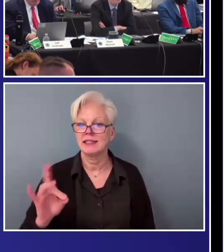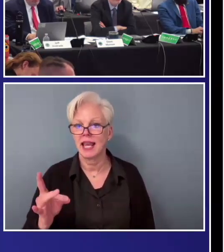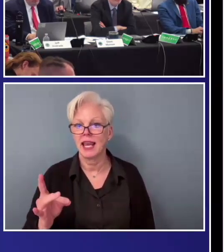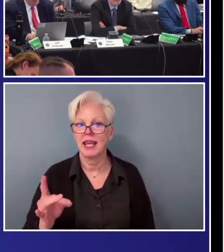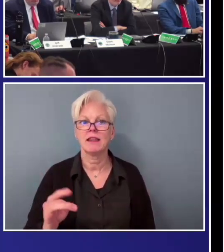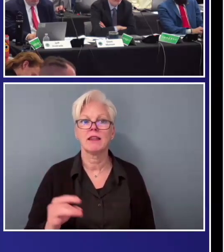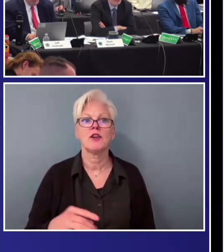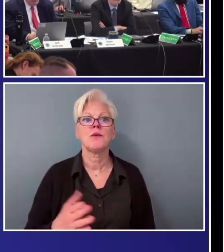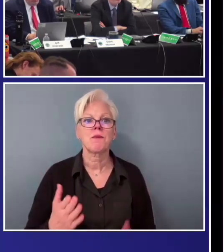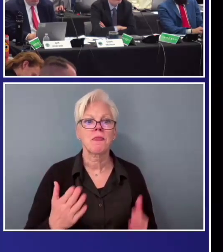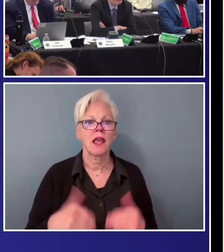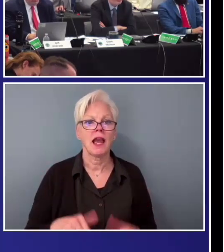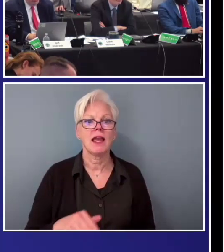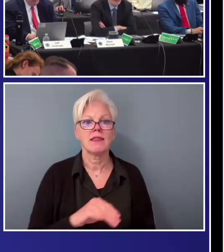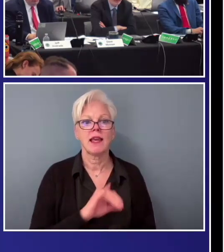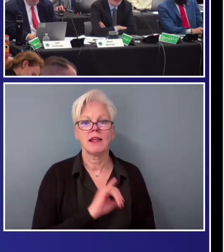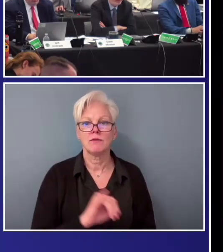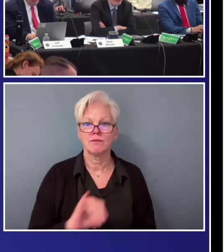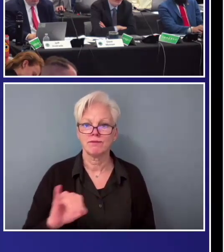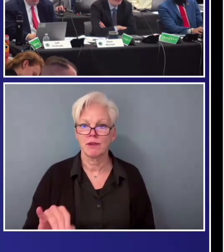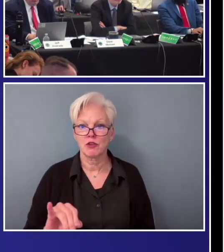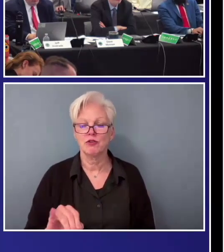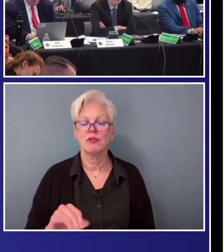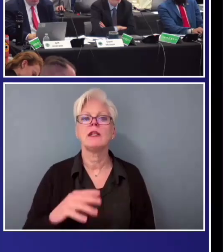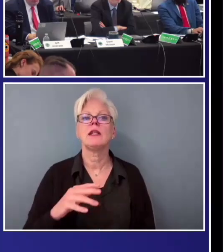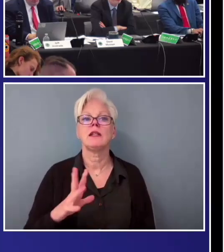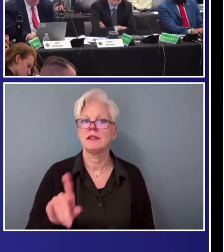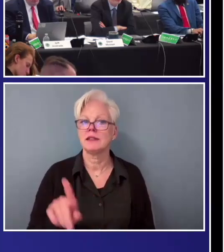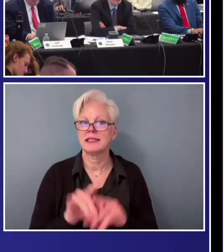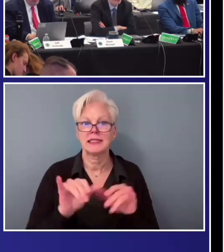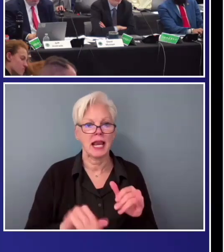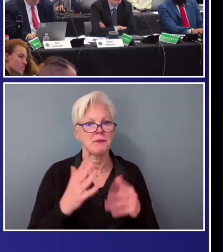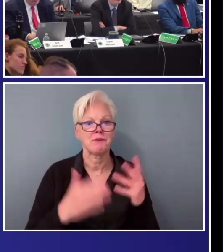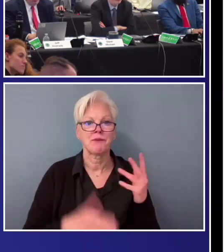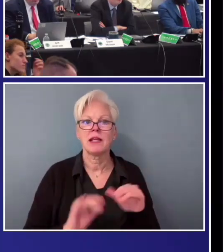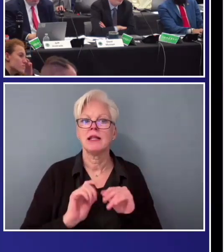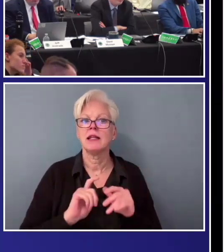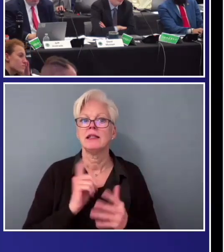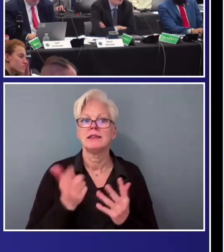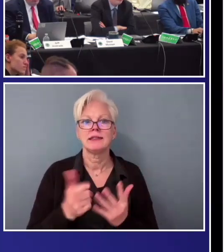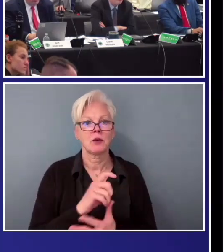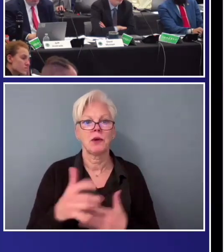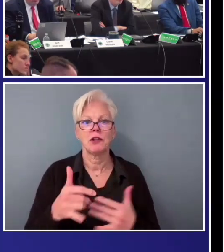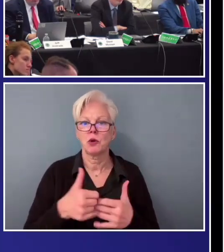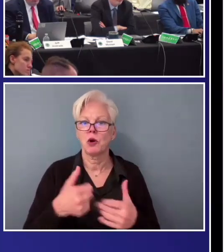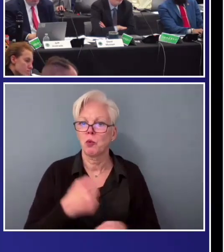And then moving into Romanette three we do exactly the same thing, sequential award years. And part of this is just we,